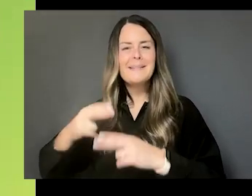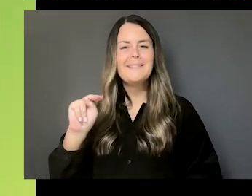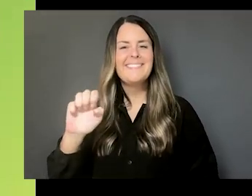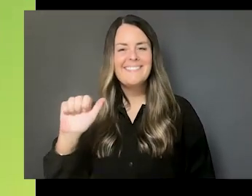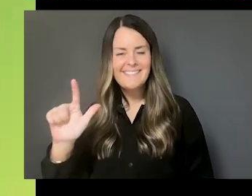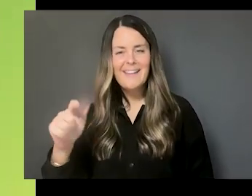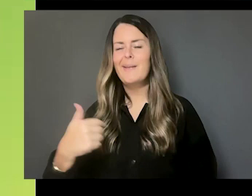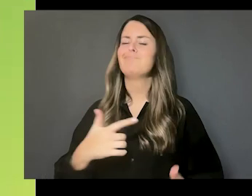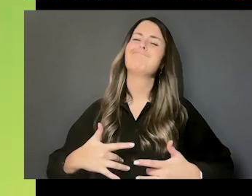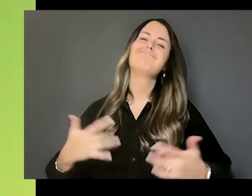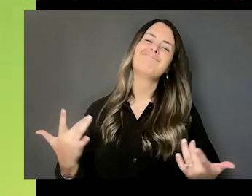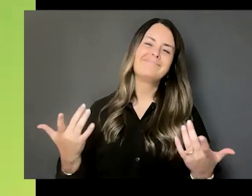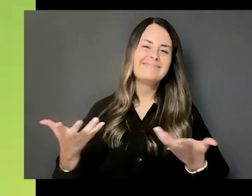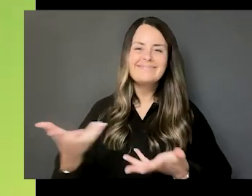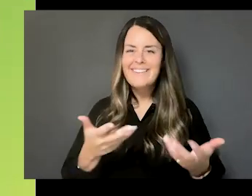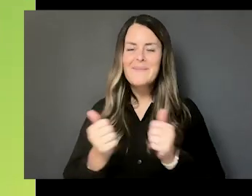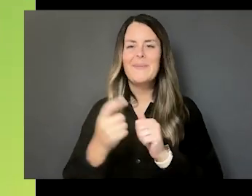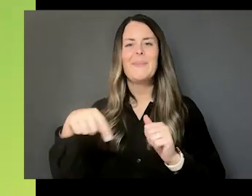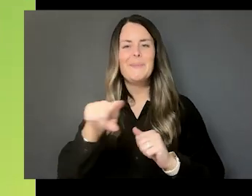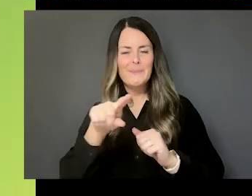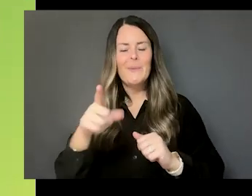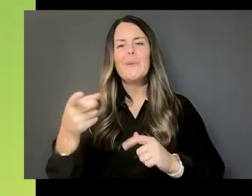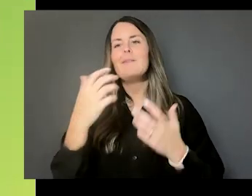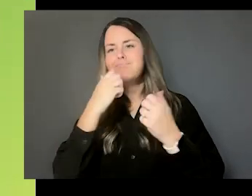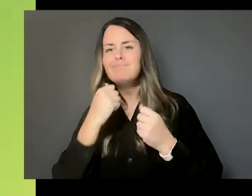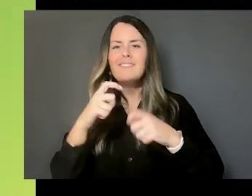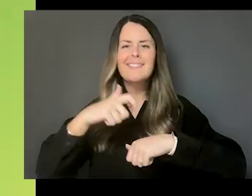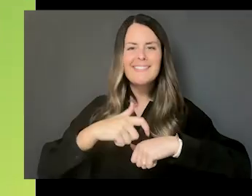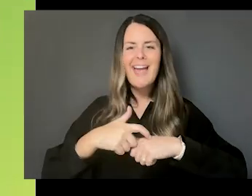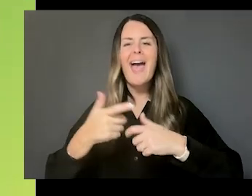and beyond excited that you are taking valuable time out of your day to spend it here with us.